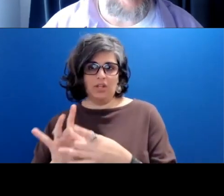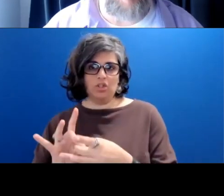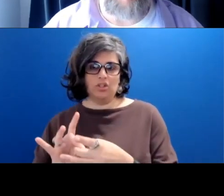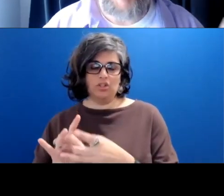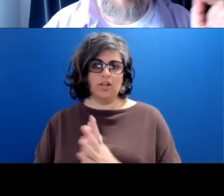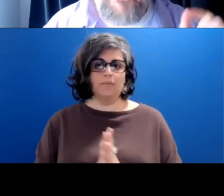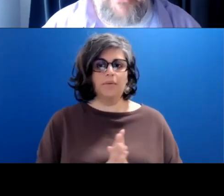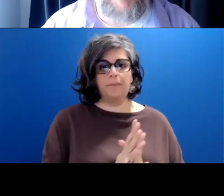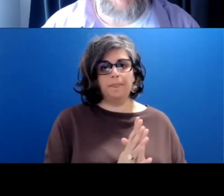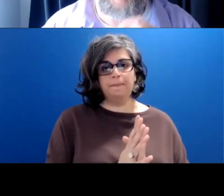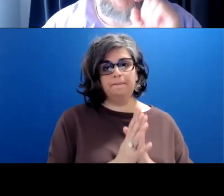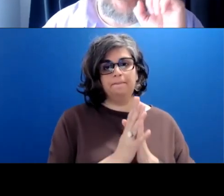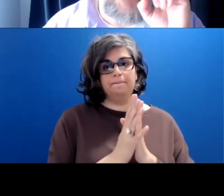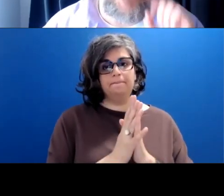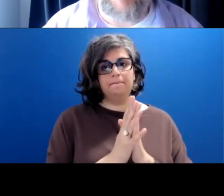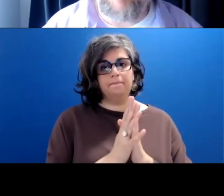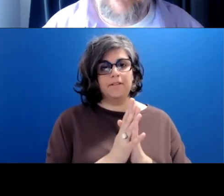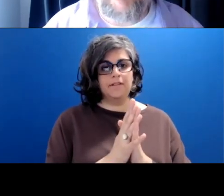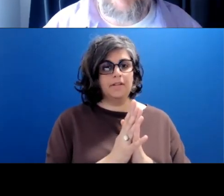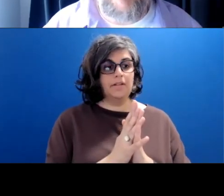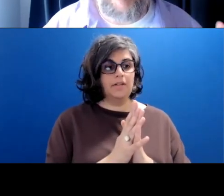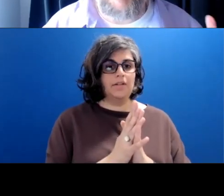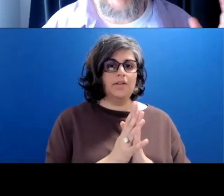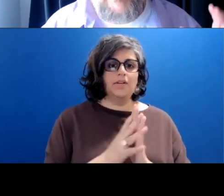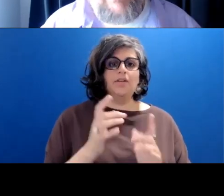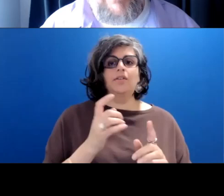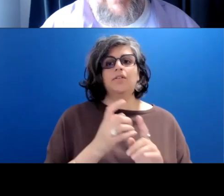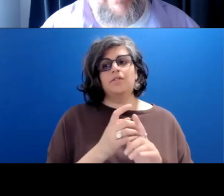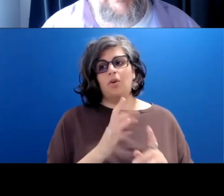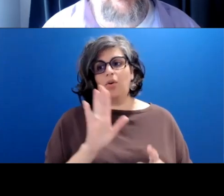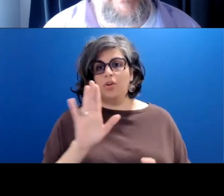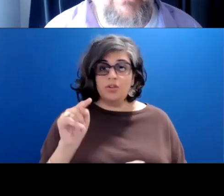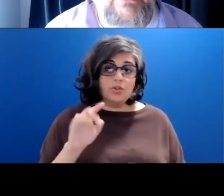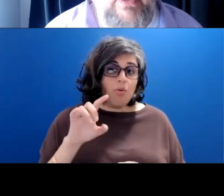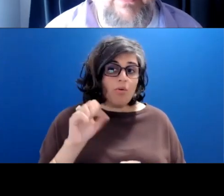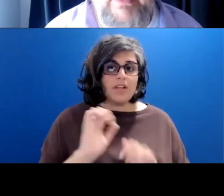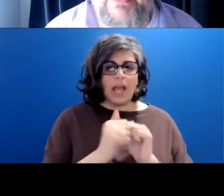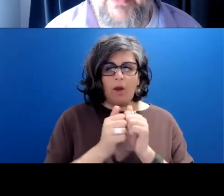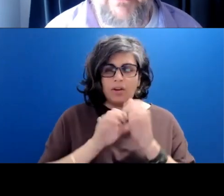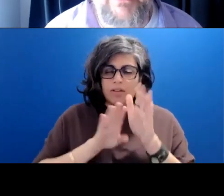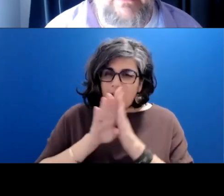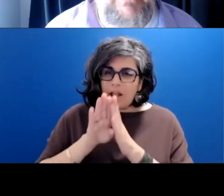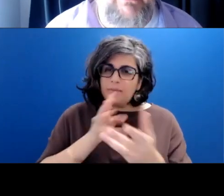So pulling those tools from your toolbox about how to create those strong relationships is gonna be